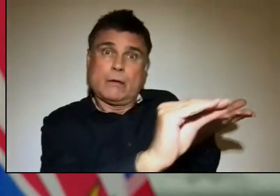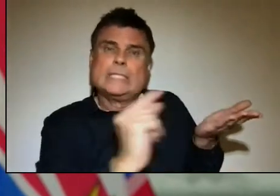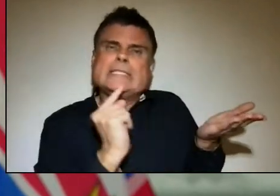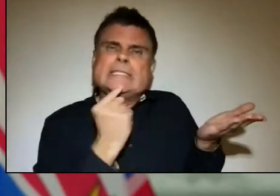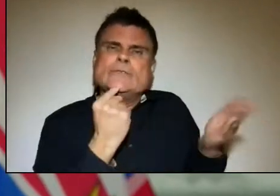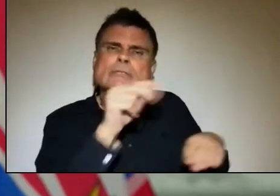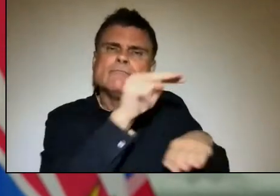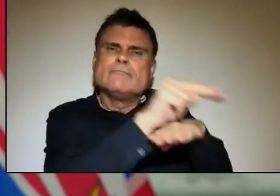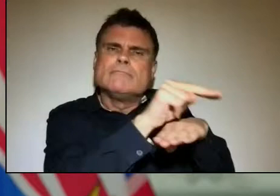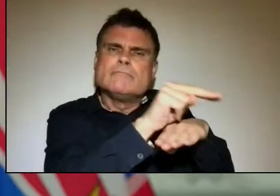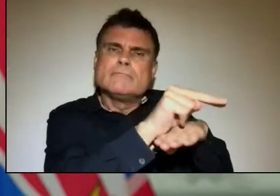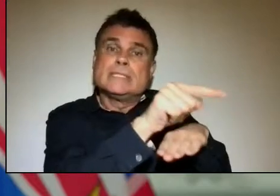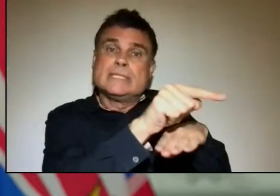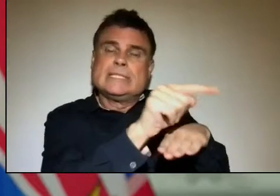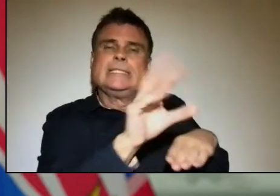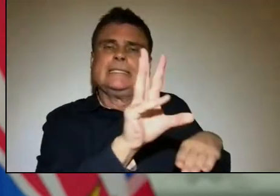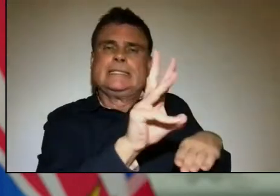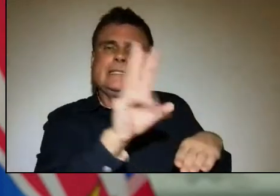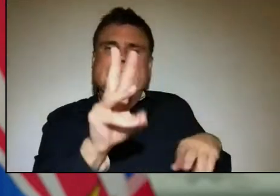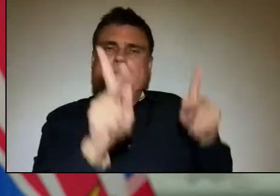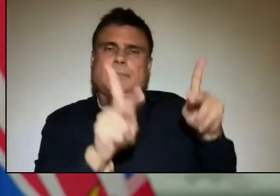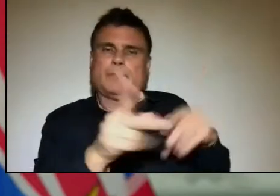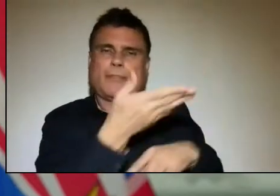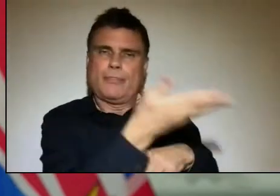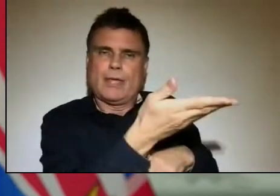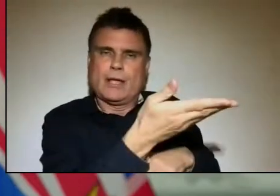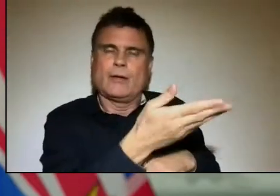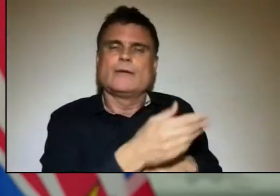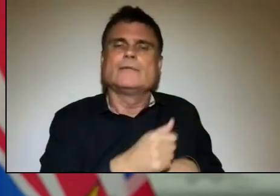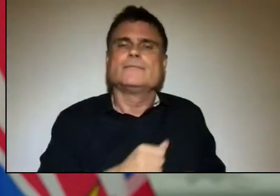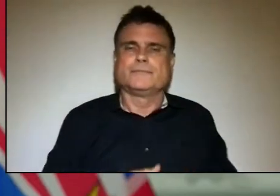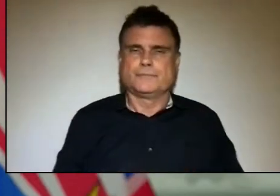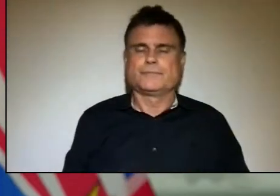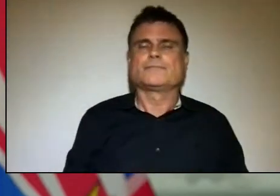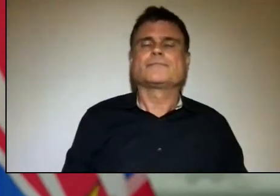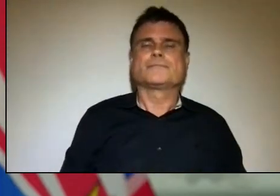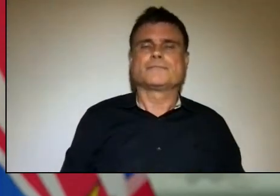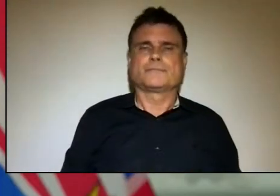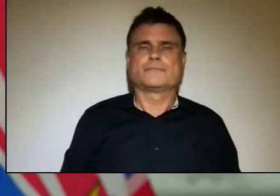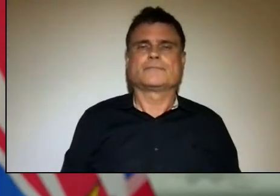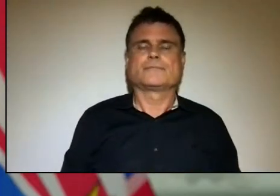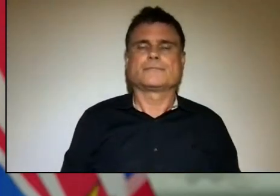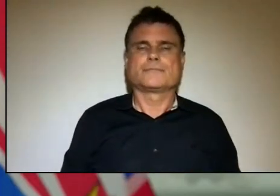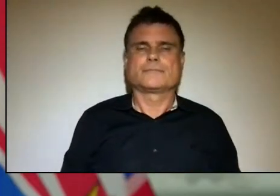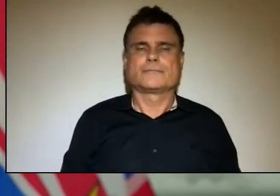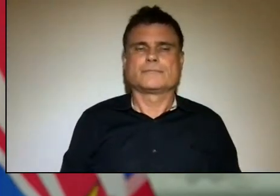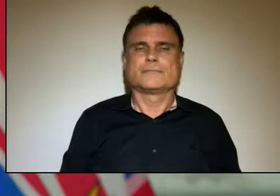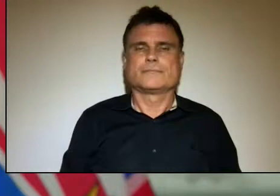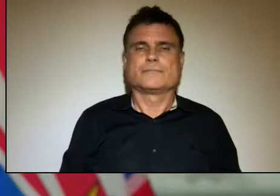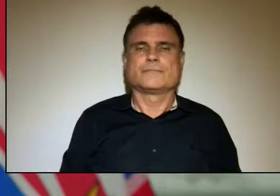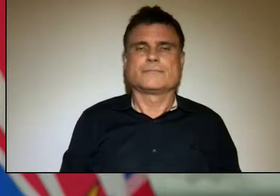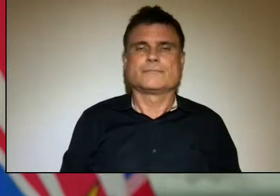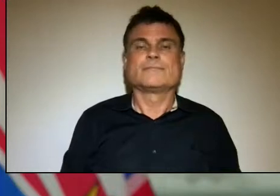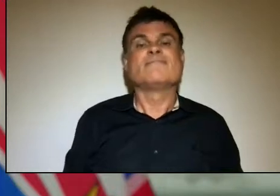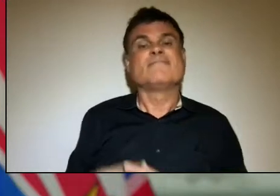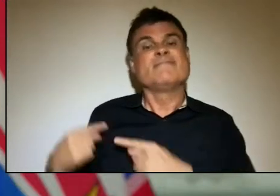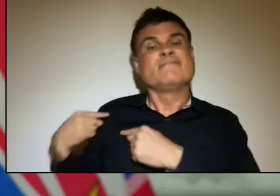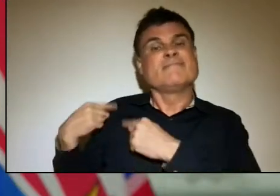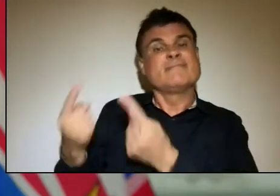people hospitalized with COVID-19 today. 66 of whom are in critical care